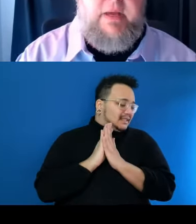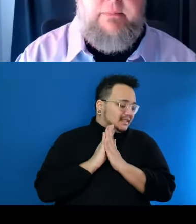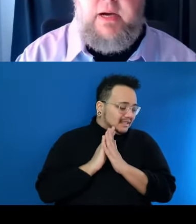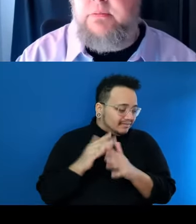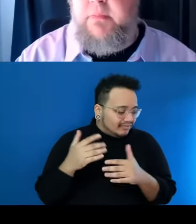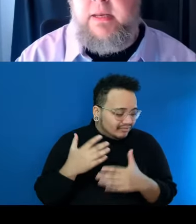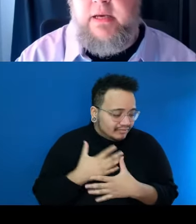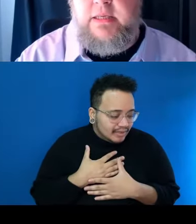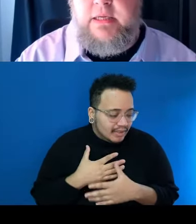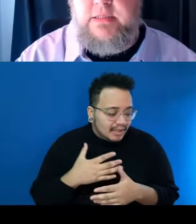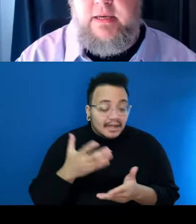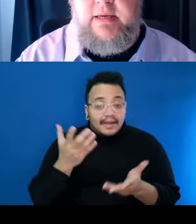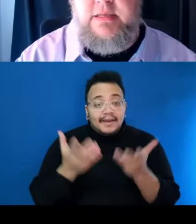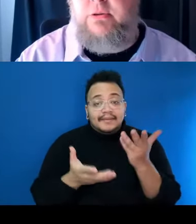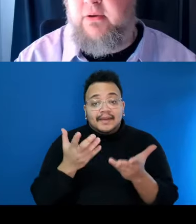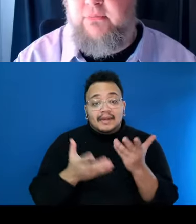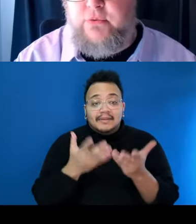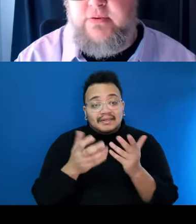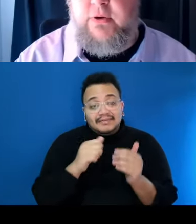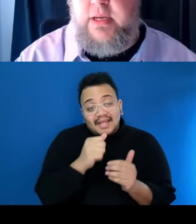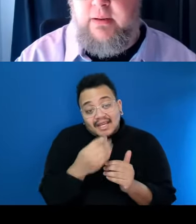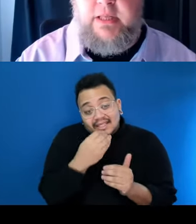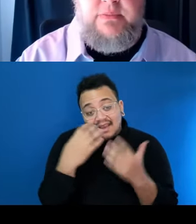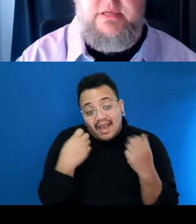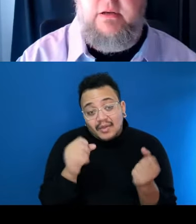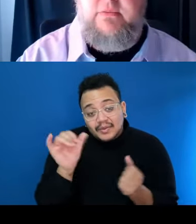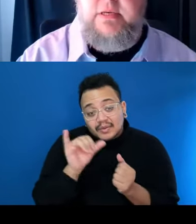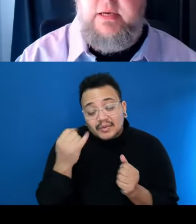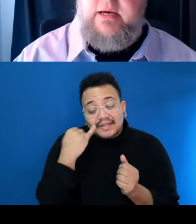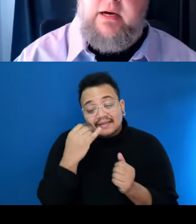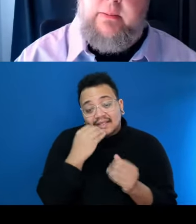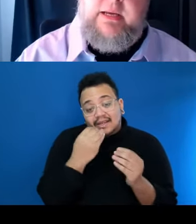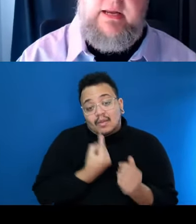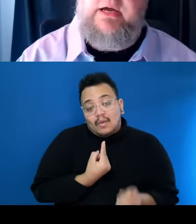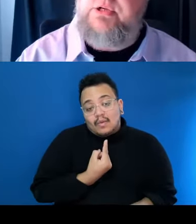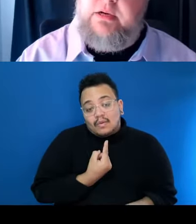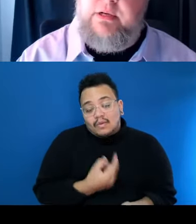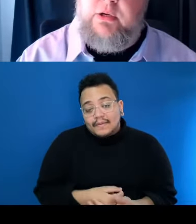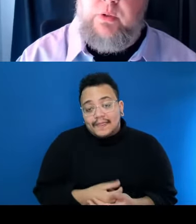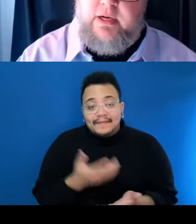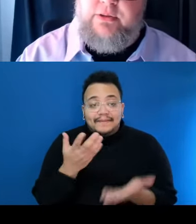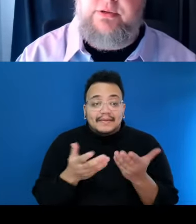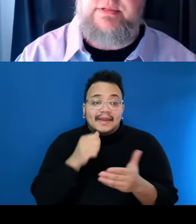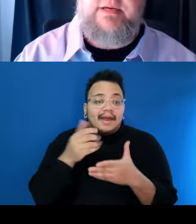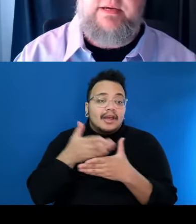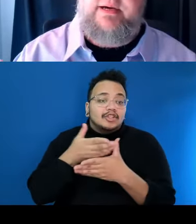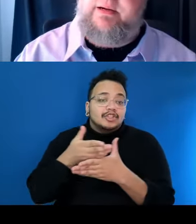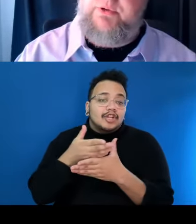and possibly may not eat as healthy of foods if they're eating by themselves and not sharing with others,